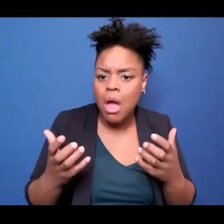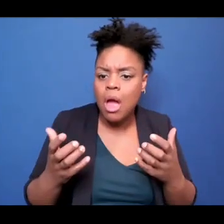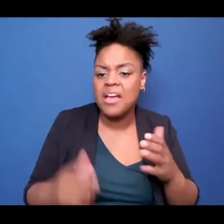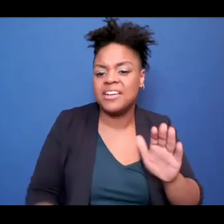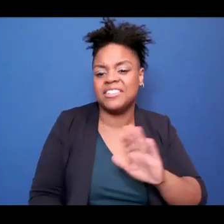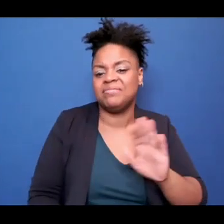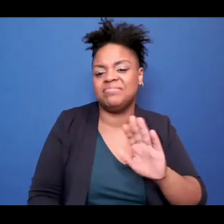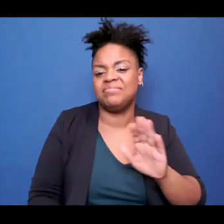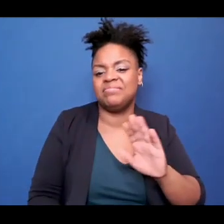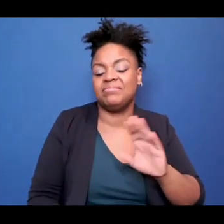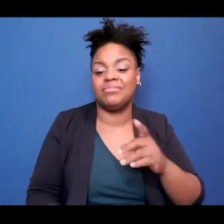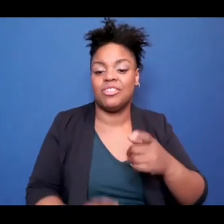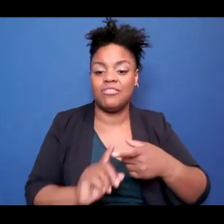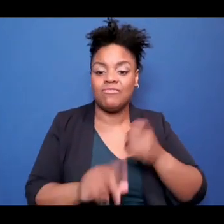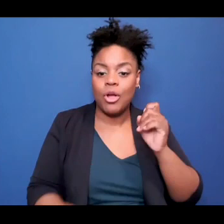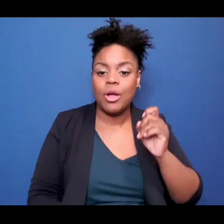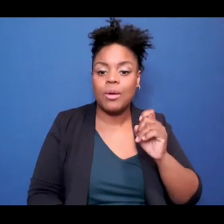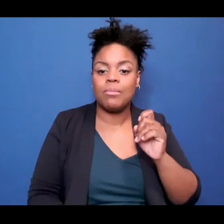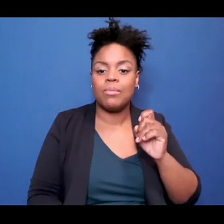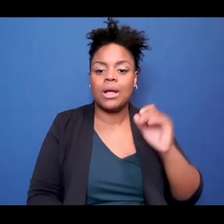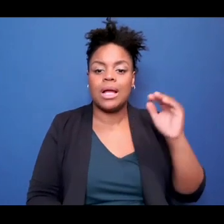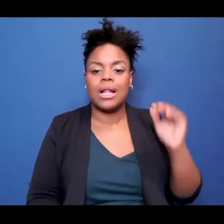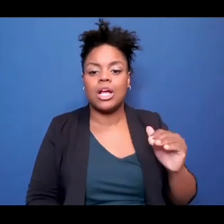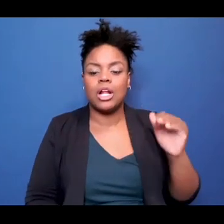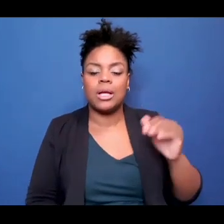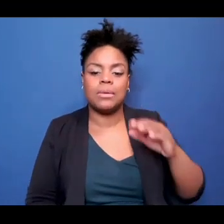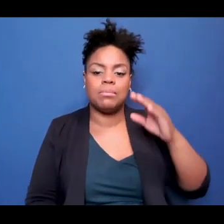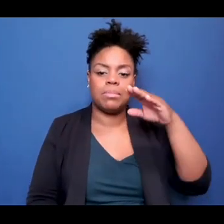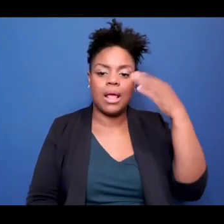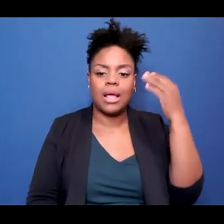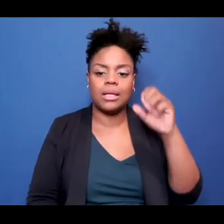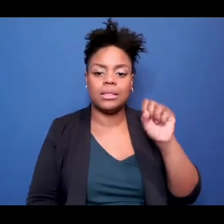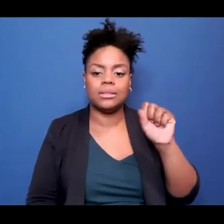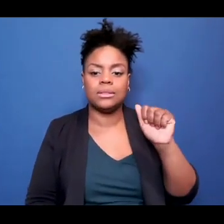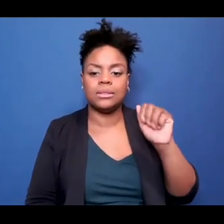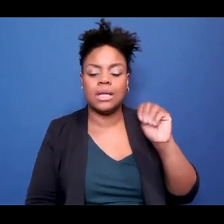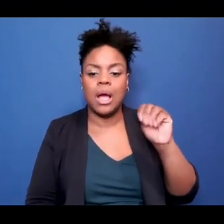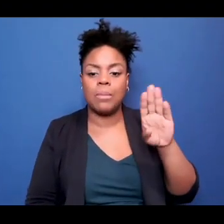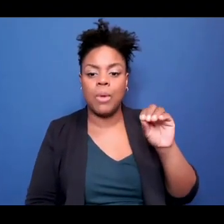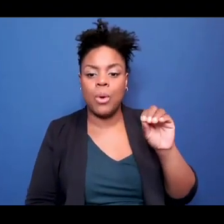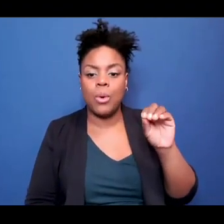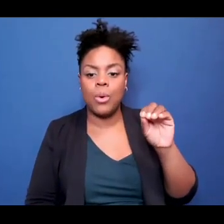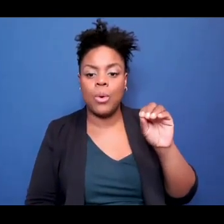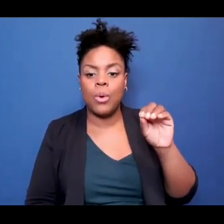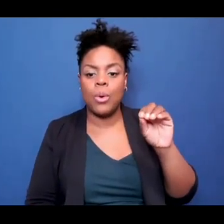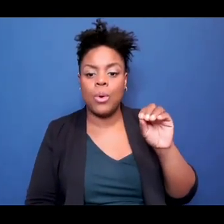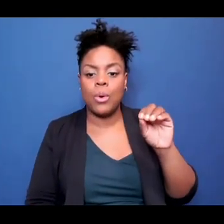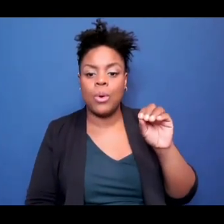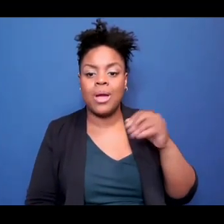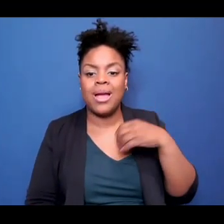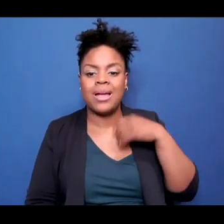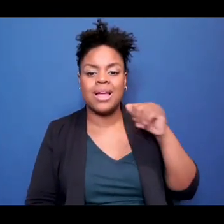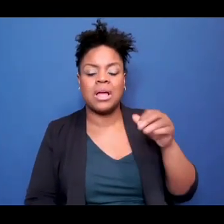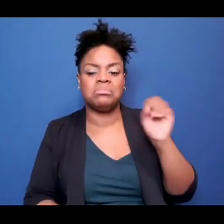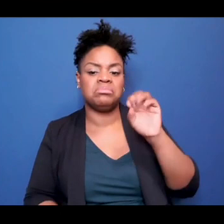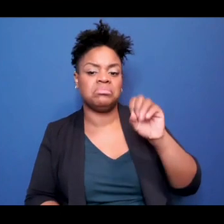LITTLE BLACK SAMBO WHICH WAS A STORY FIRST PUBLISH IN THE UK IN I CAN SAY MORE ABOUT THE PLOT IF